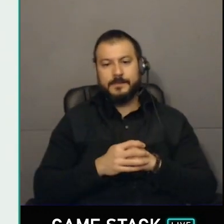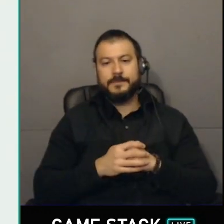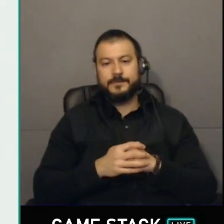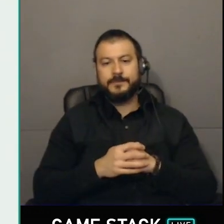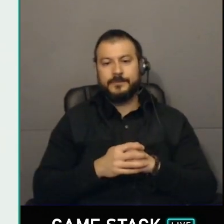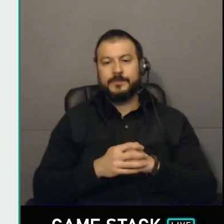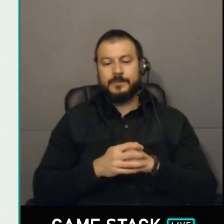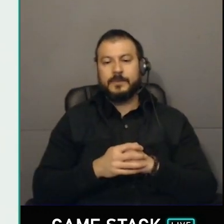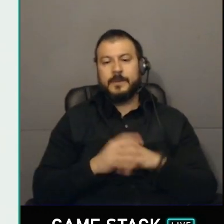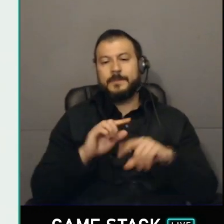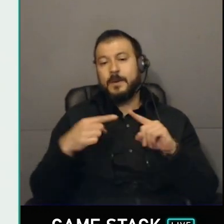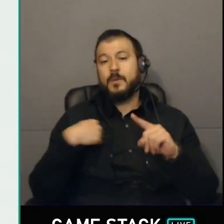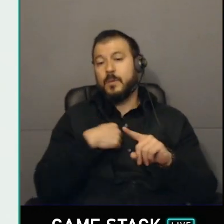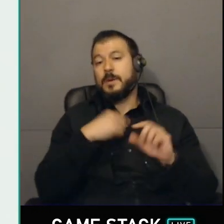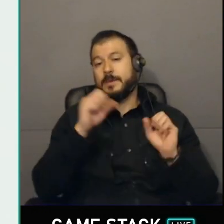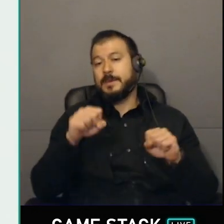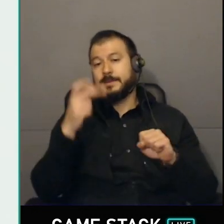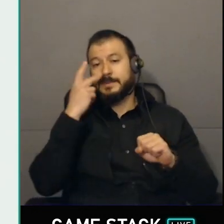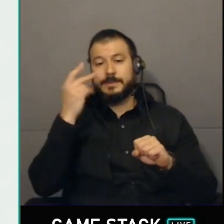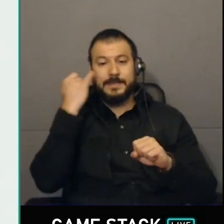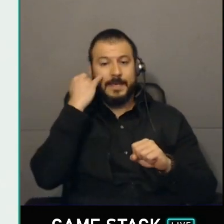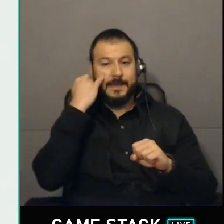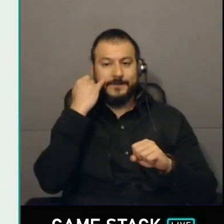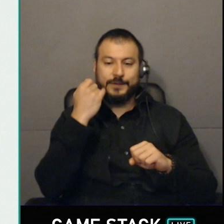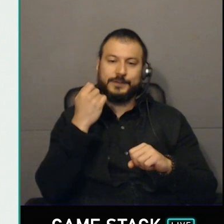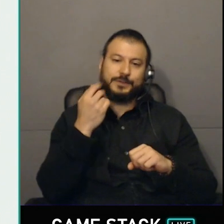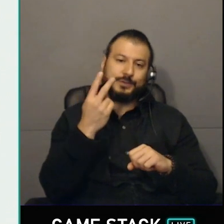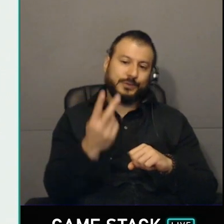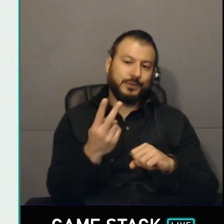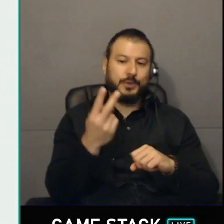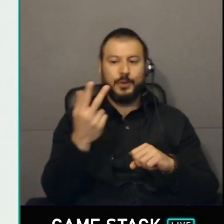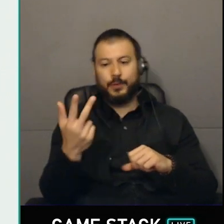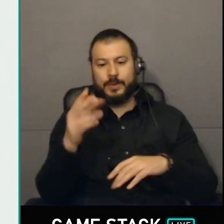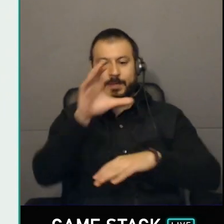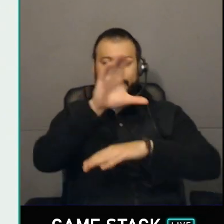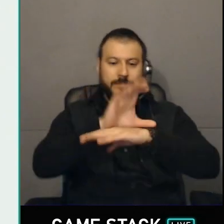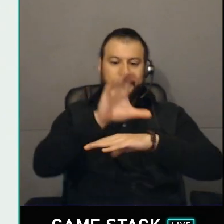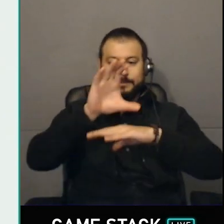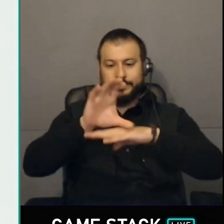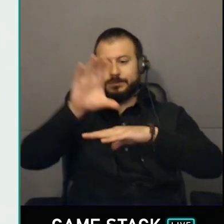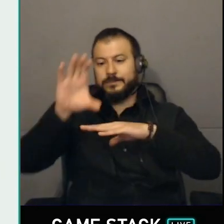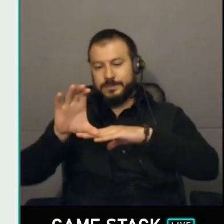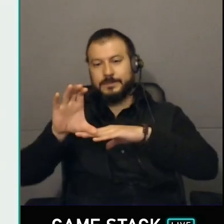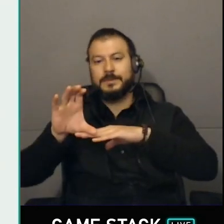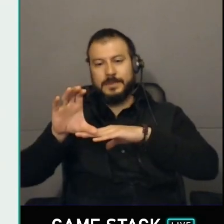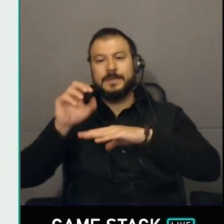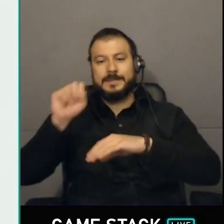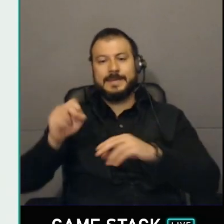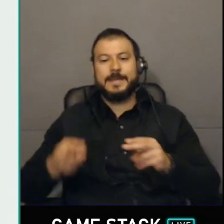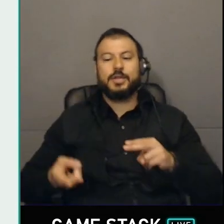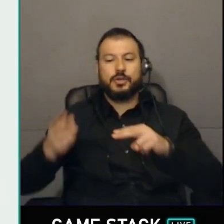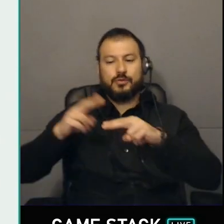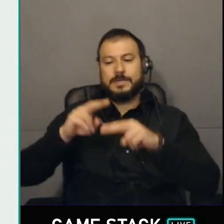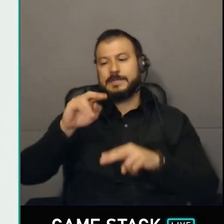But we can see here that if, say, that if there's two or three contact pairs, we can increase inertia by a factor of 1.4.